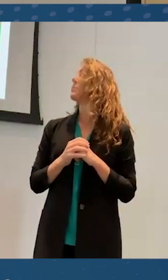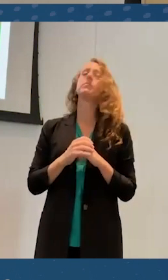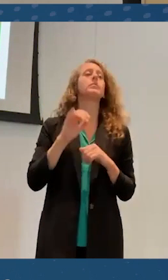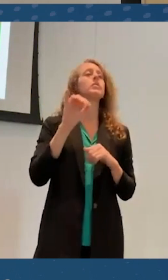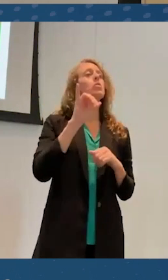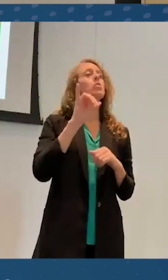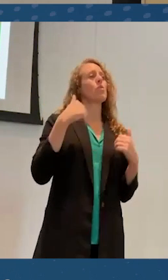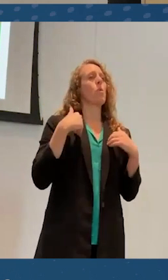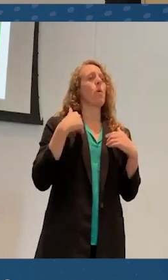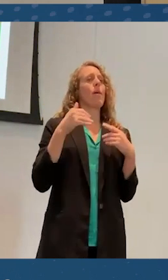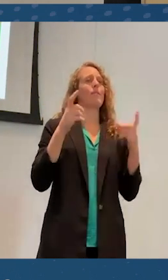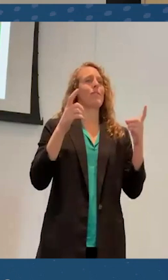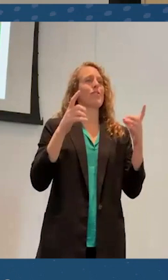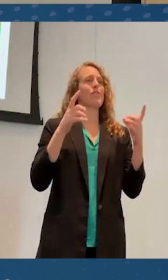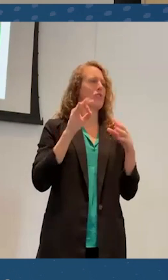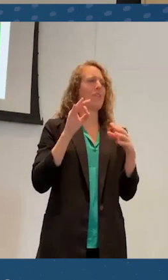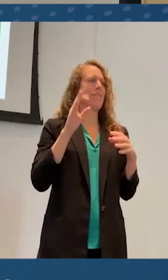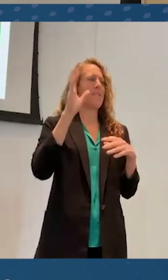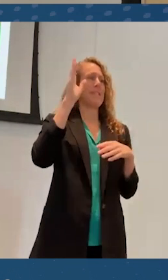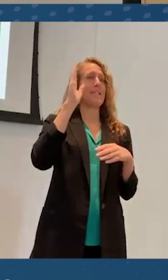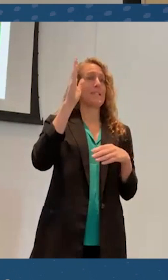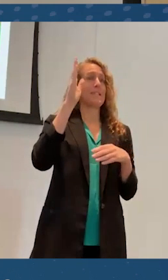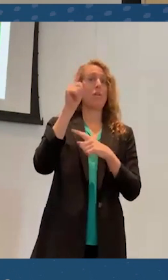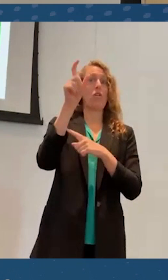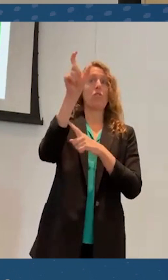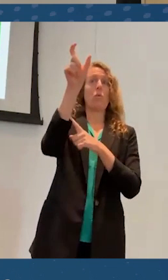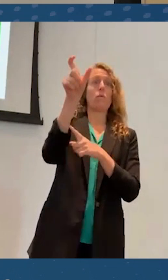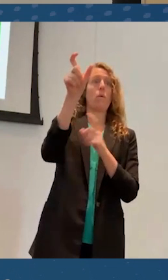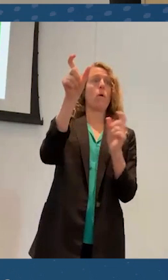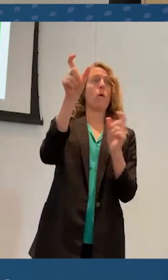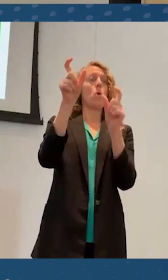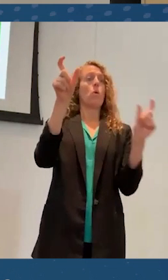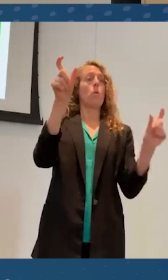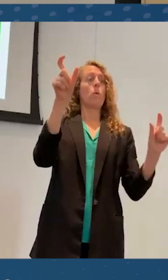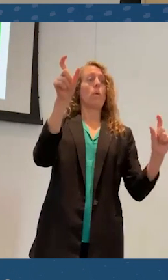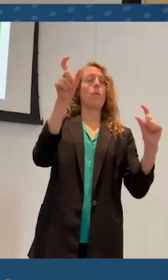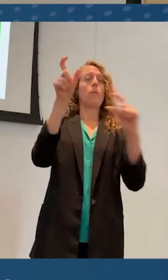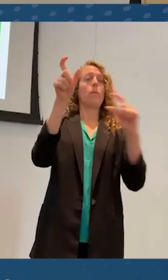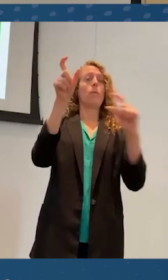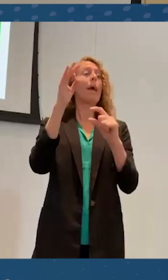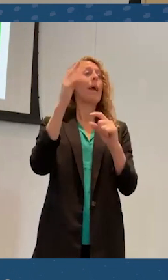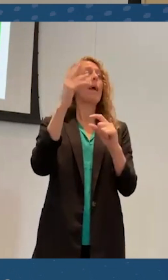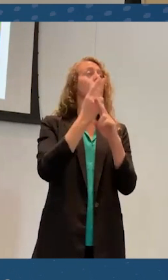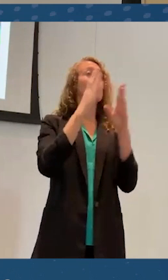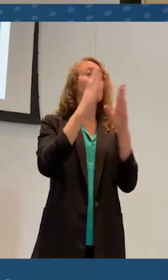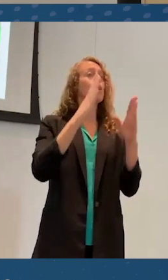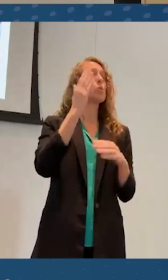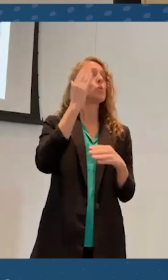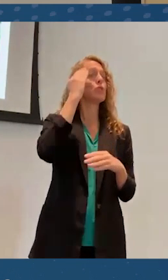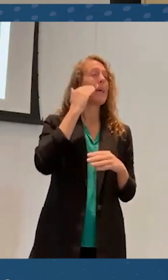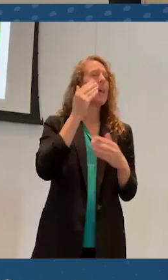and we also snap it to the speaker's location when the user's head is nearly looking at the speaker.